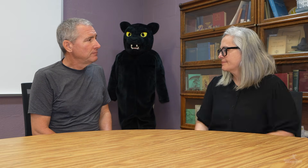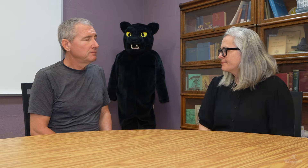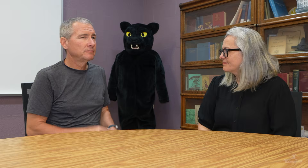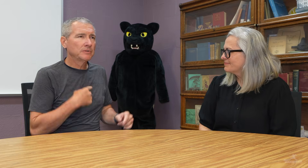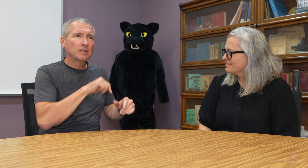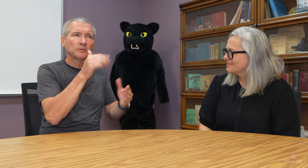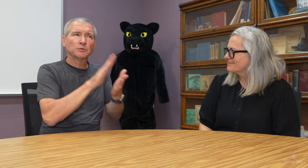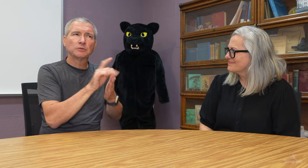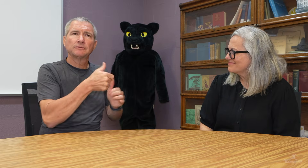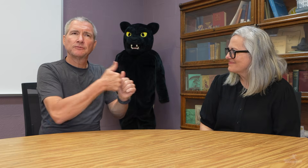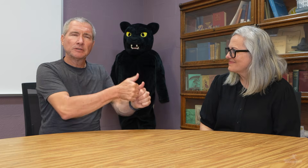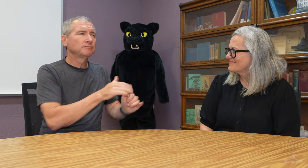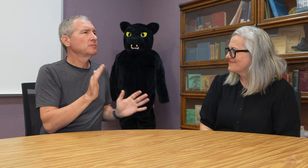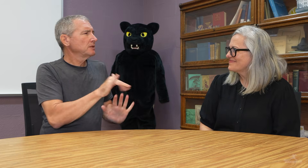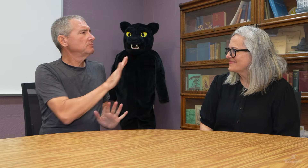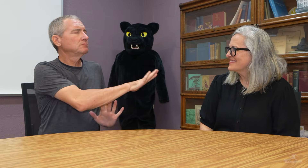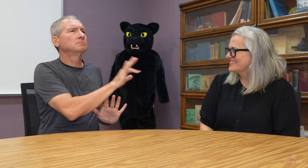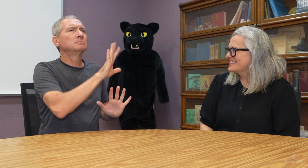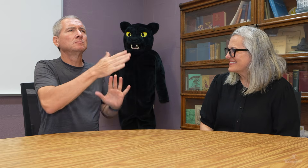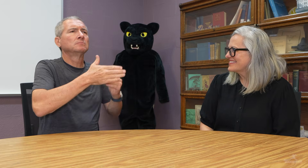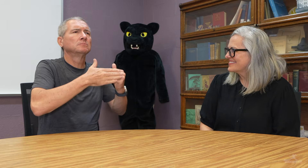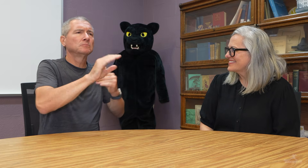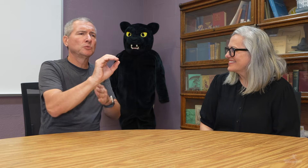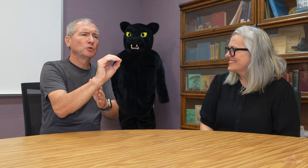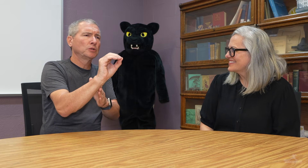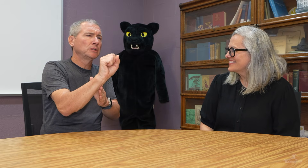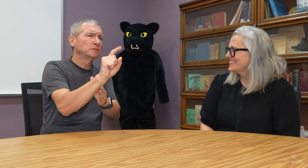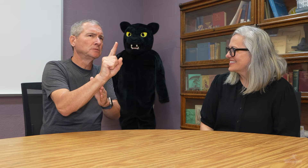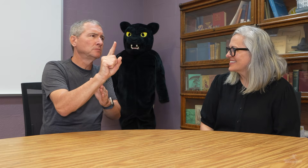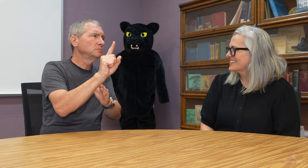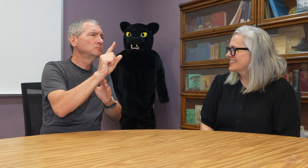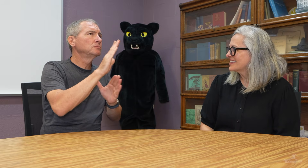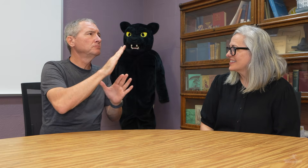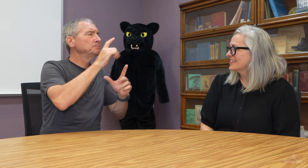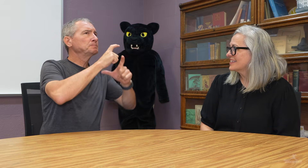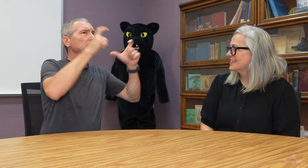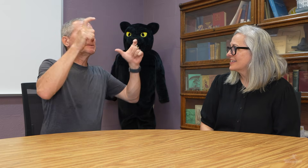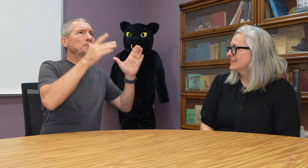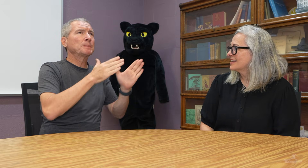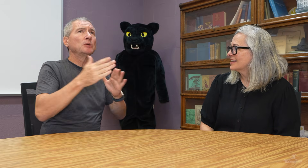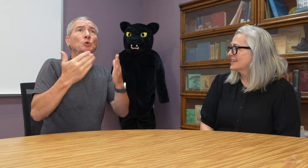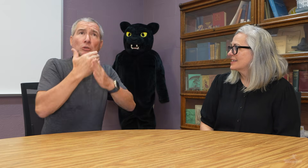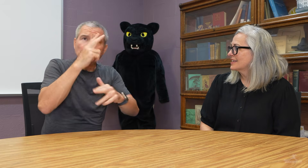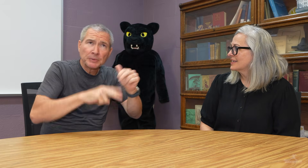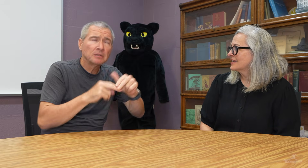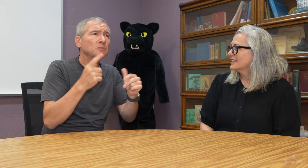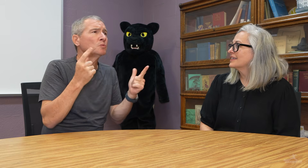Other schools should follow this model. What about beyond the new buildings—